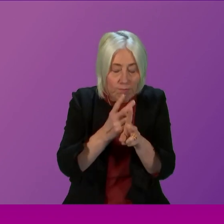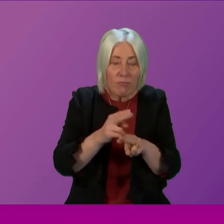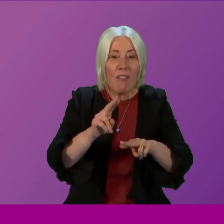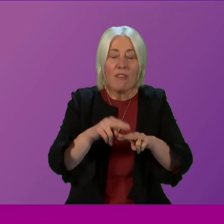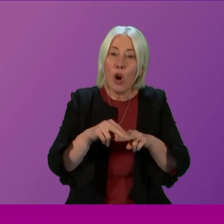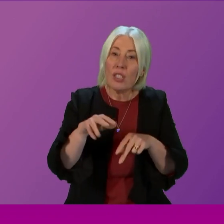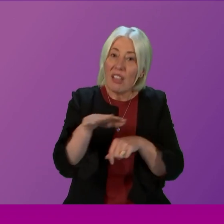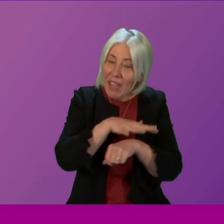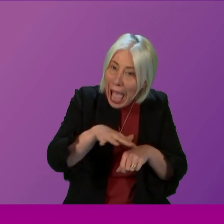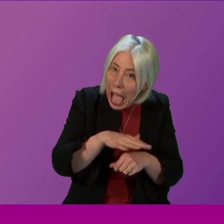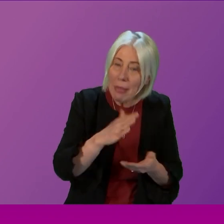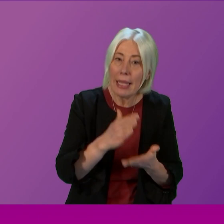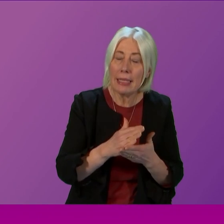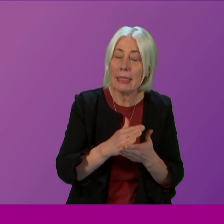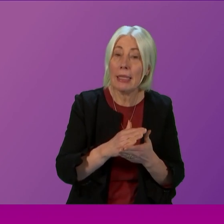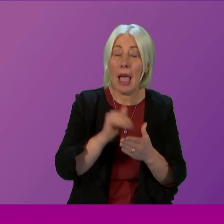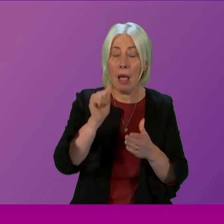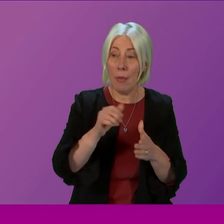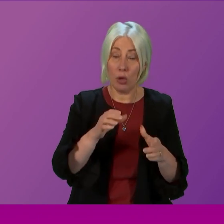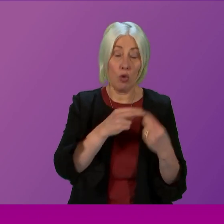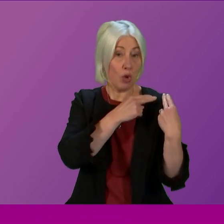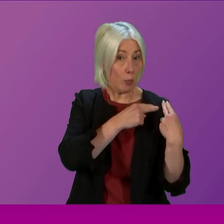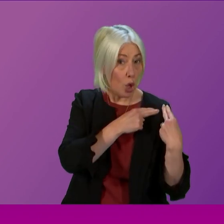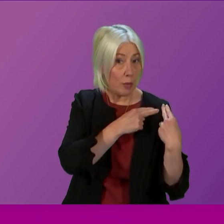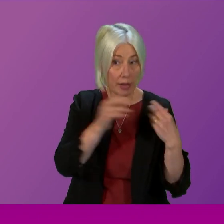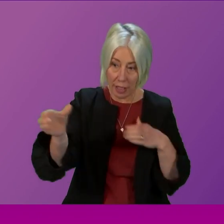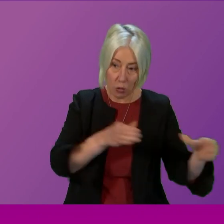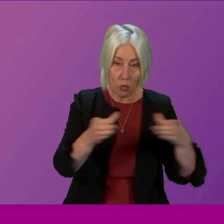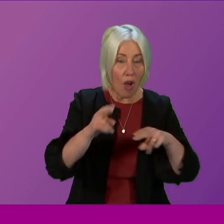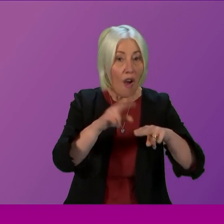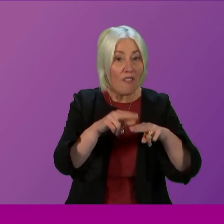Although responsibility for recruiting sufficient foster carers lies with local authorities,